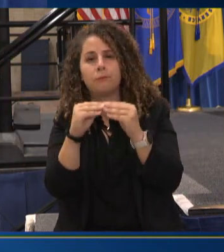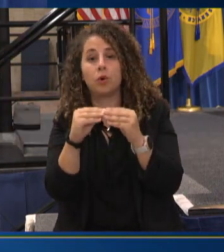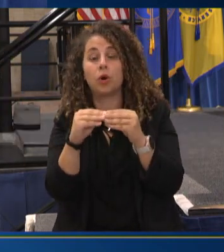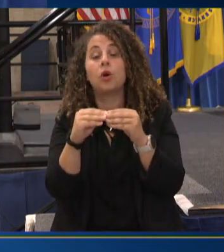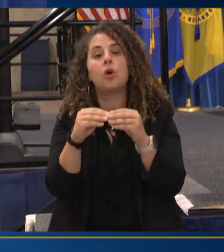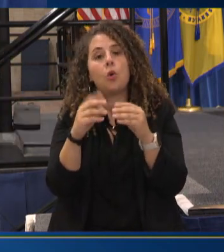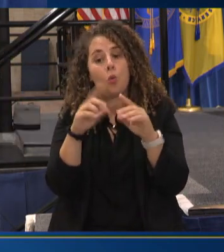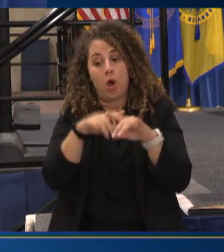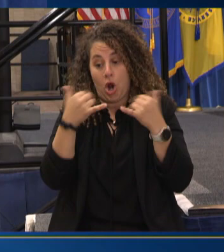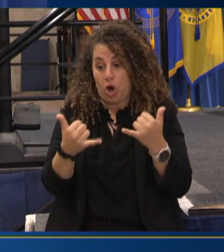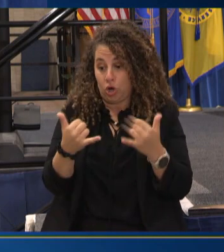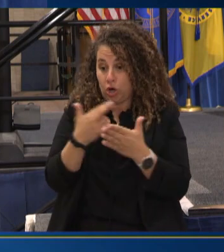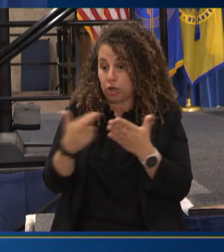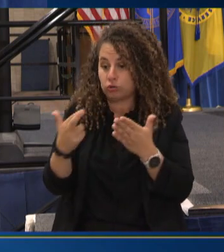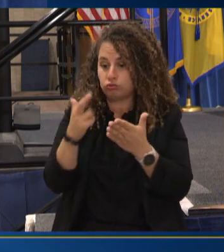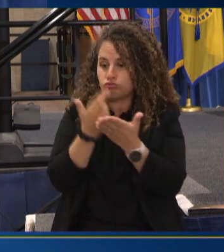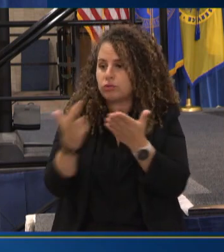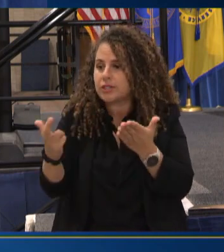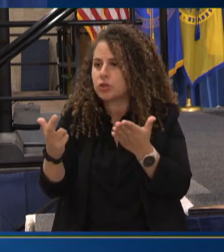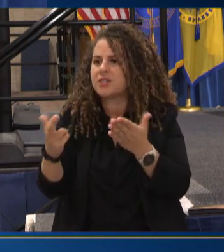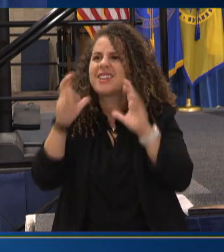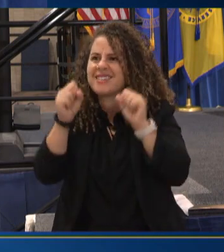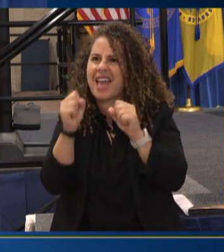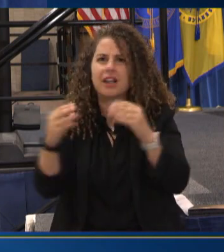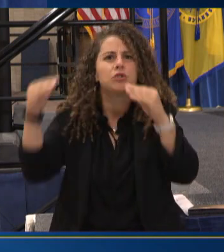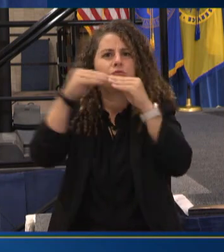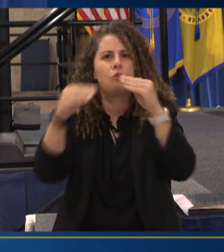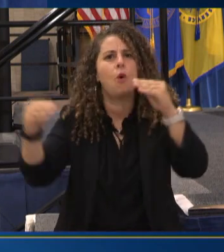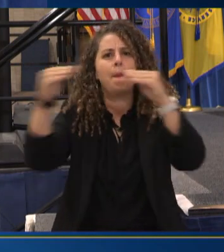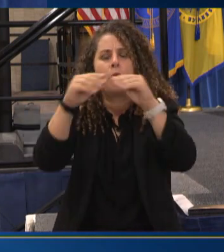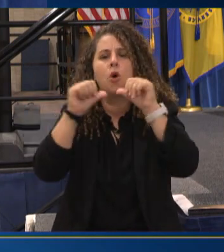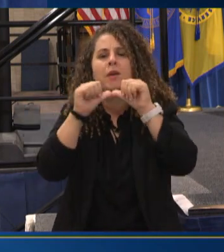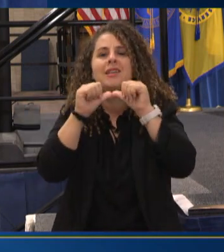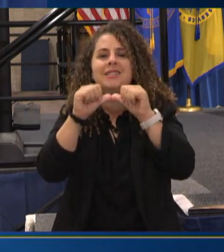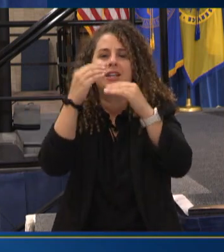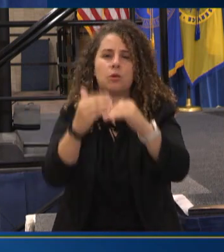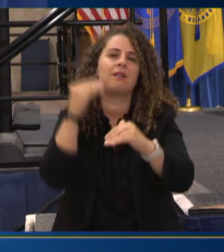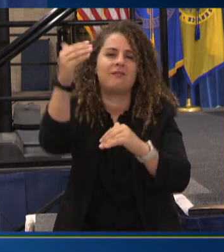resources allow, so that we can continue to advance this thinking.